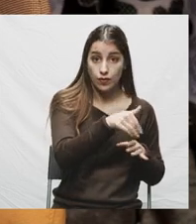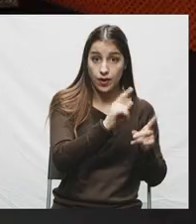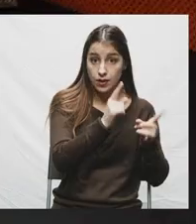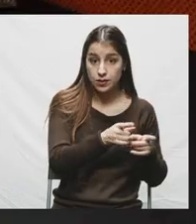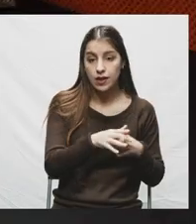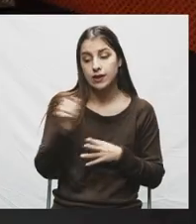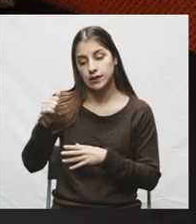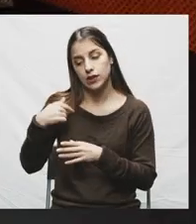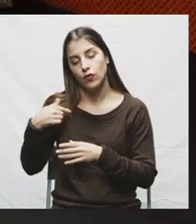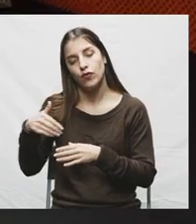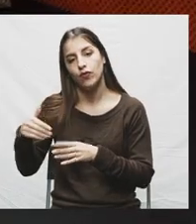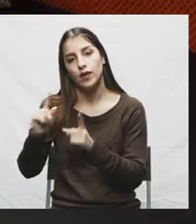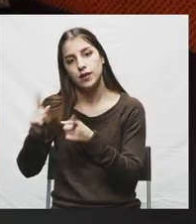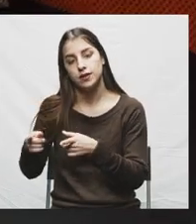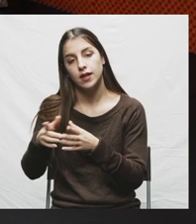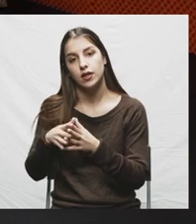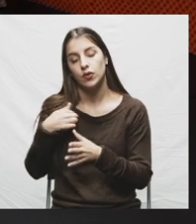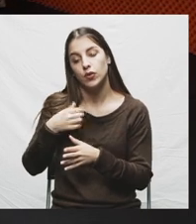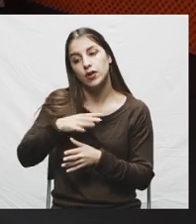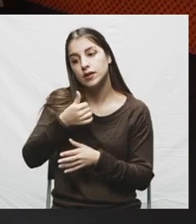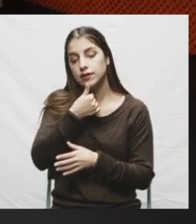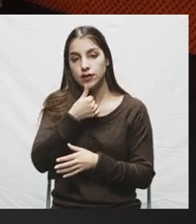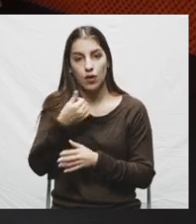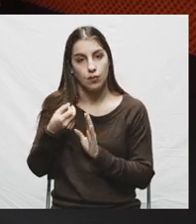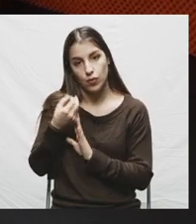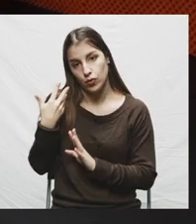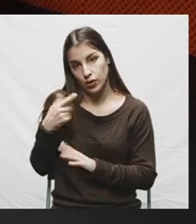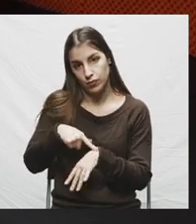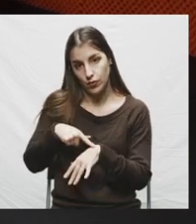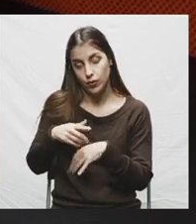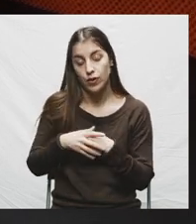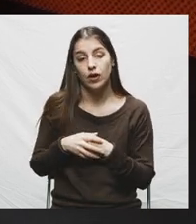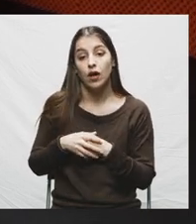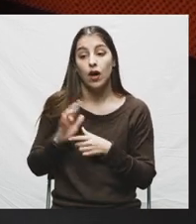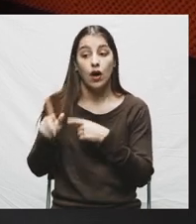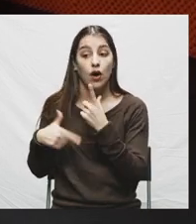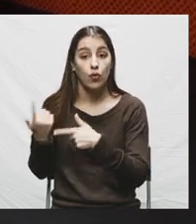But you haven't started it yet? — I haven't started it yet. It’s a very recent decision. Great.